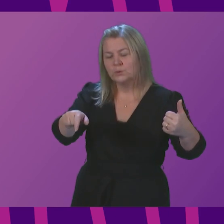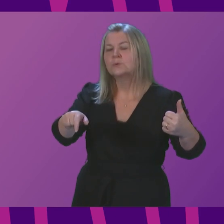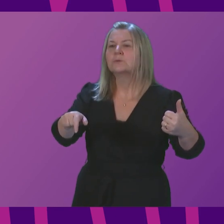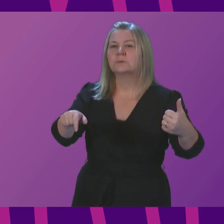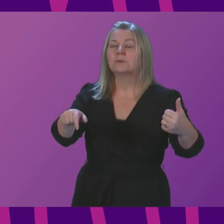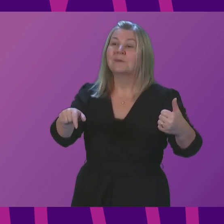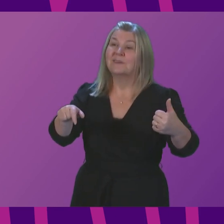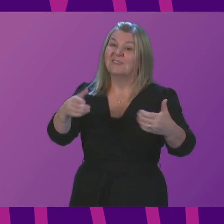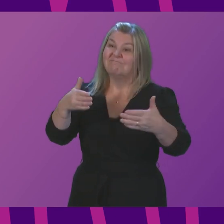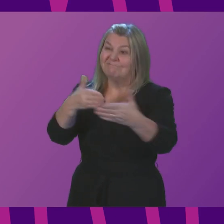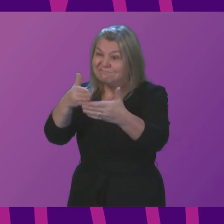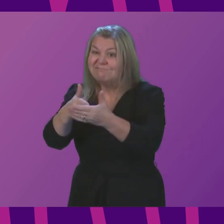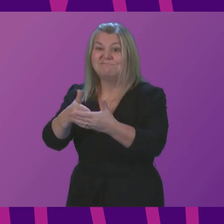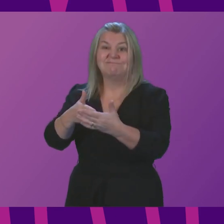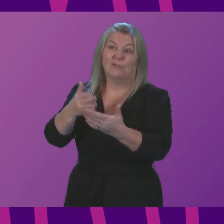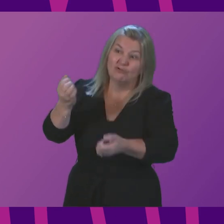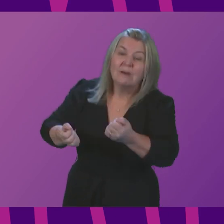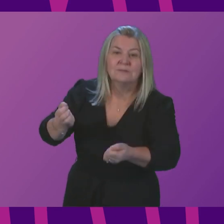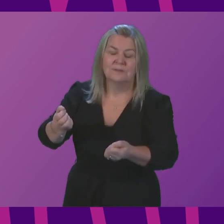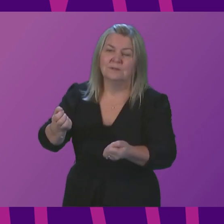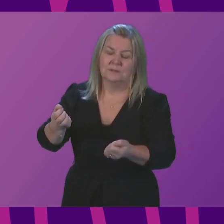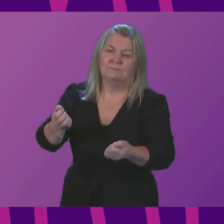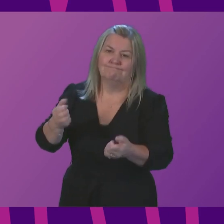find access to justice even more difficult. That is something that all aspects of the